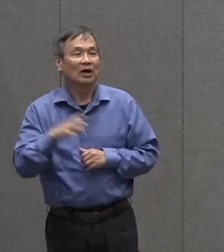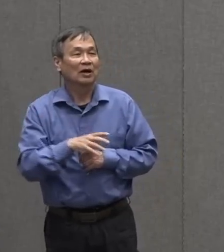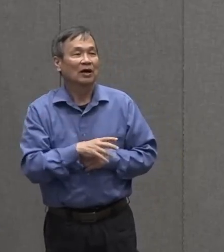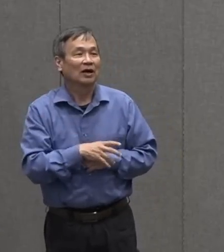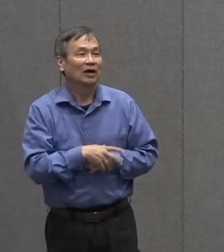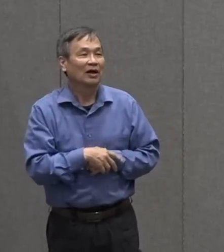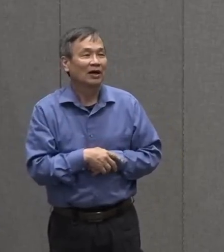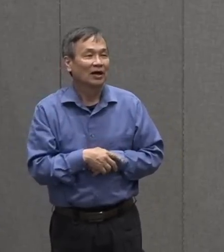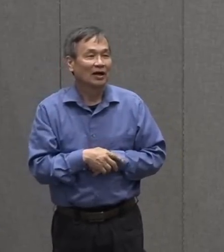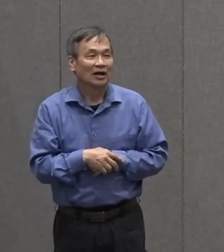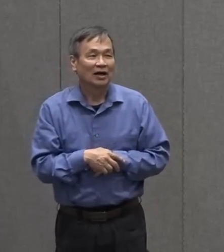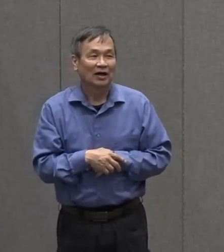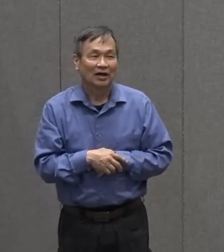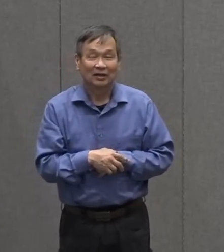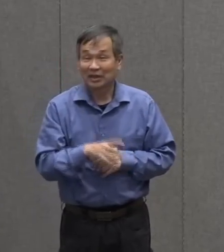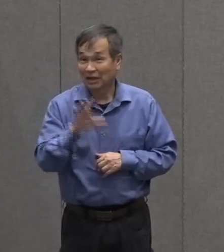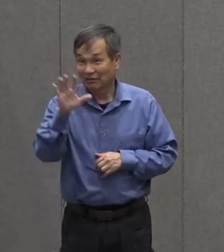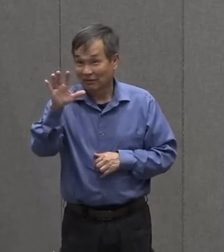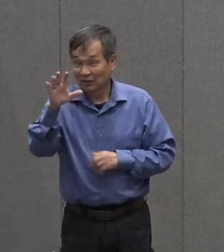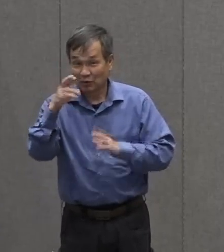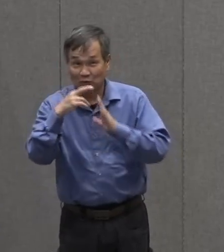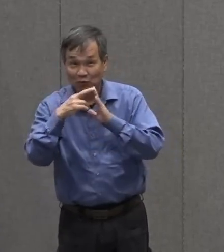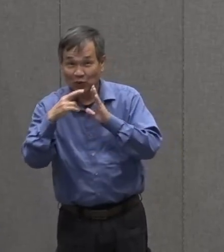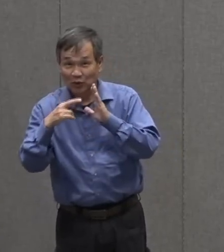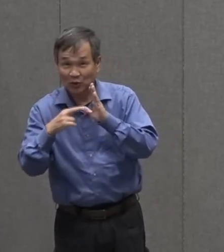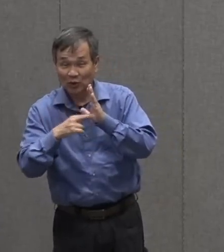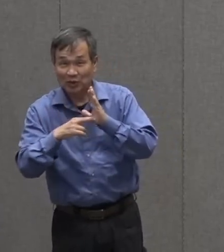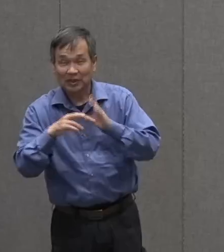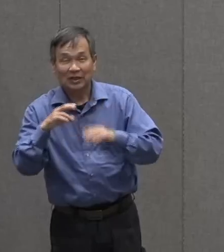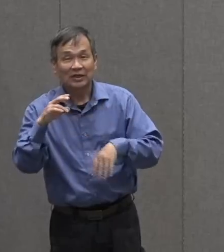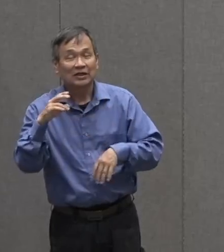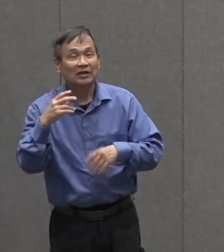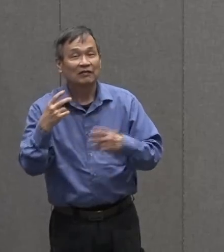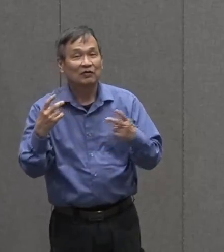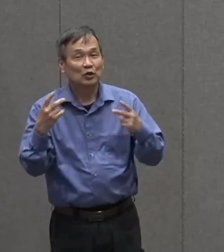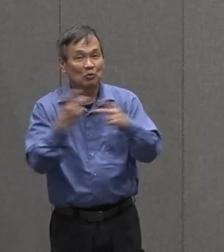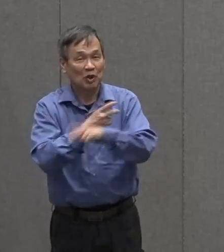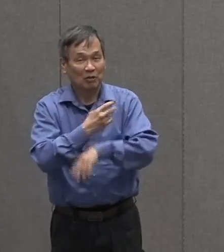Now, one of the rules are is if you multiply it wrong and get the wrong answer,